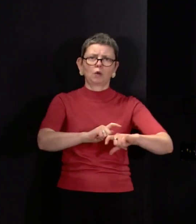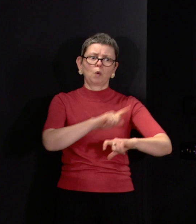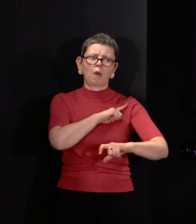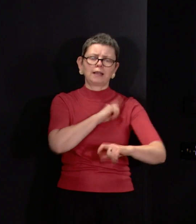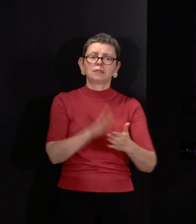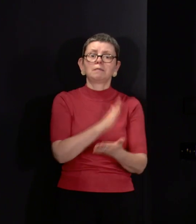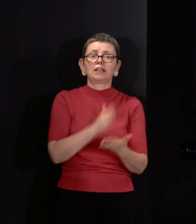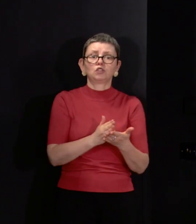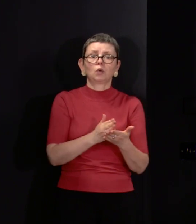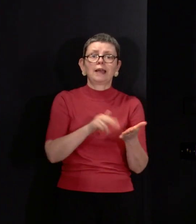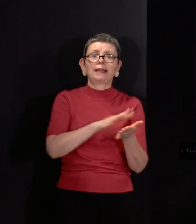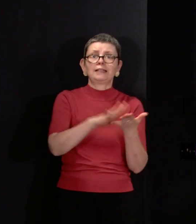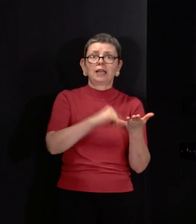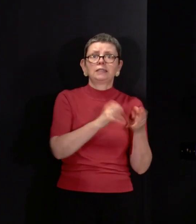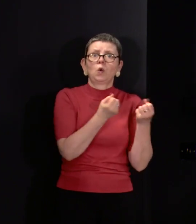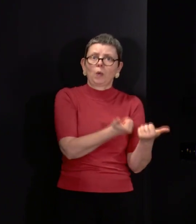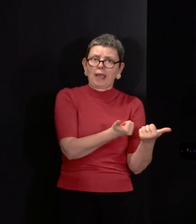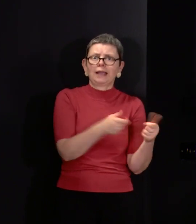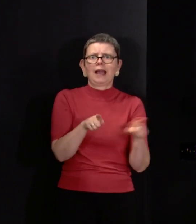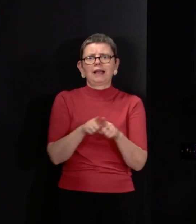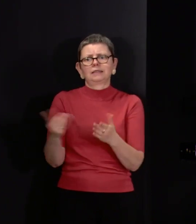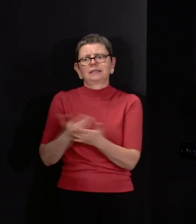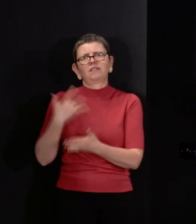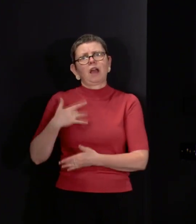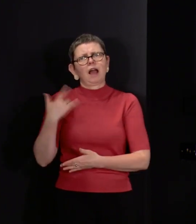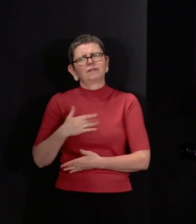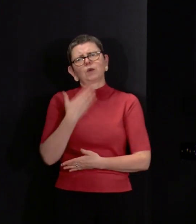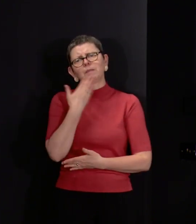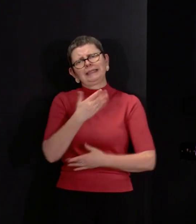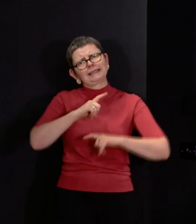to save lives. Please stick with it. The First Minister has discussed how things may